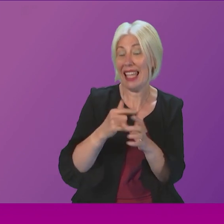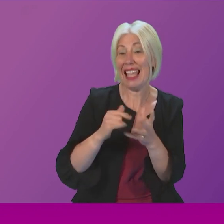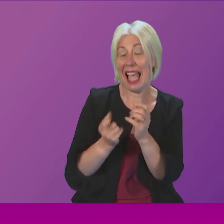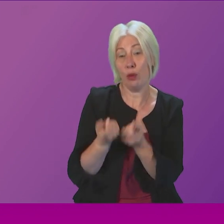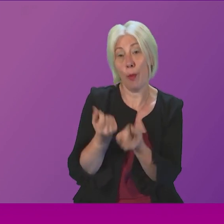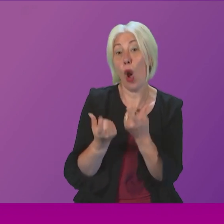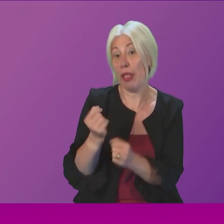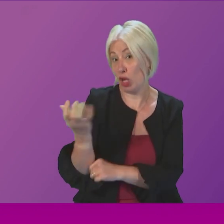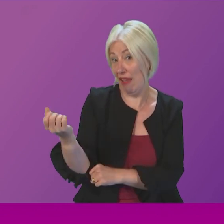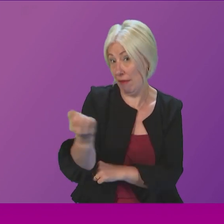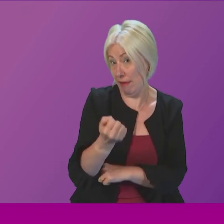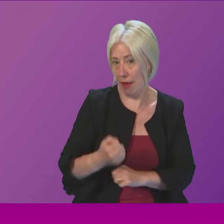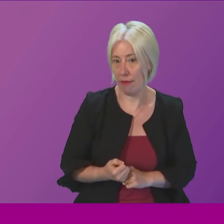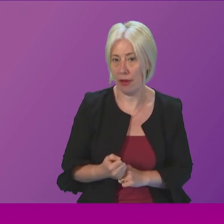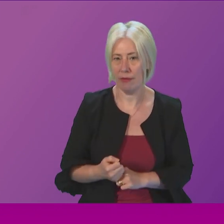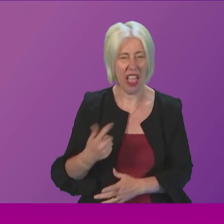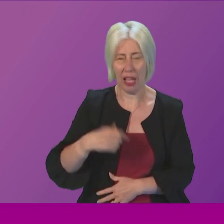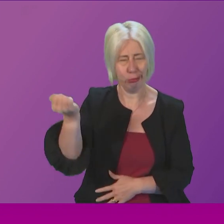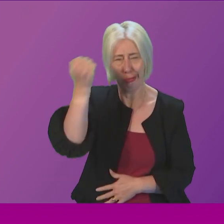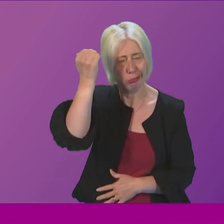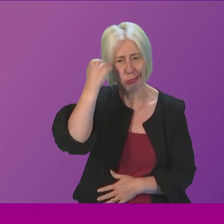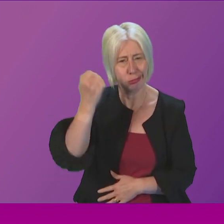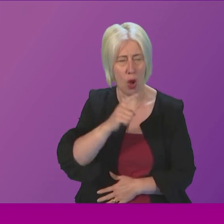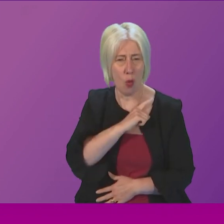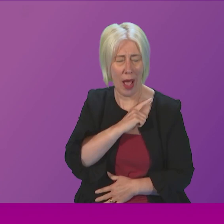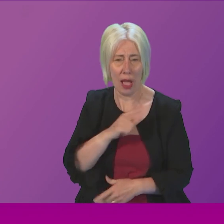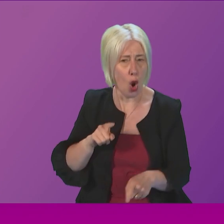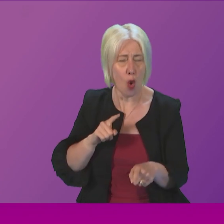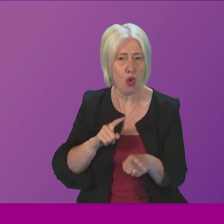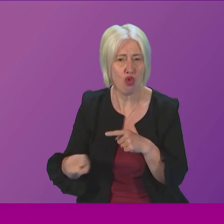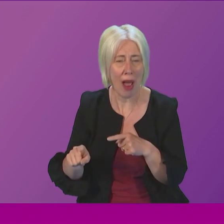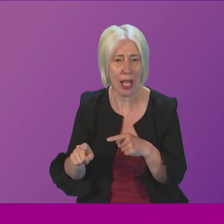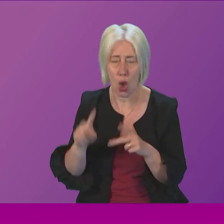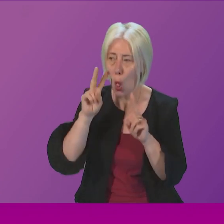in them, which I think is idiotic, especially when we are trying to deal with climate change.